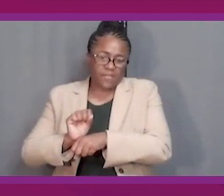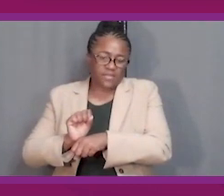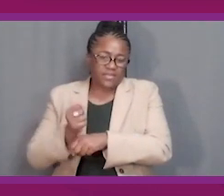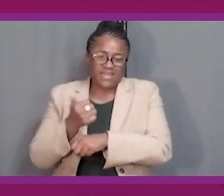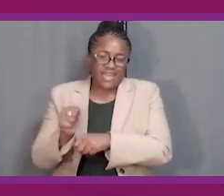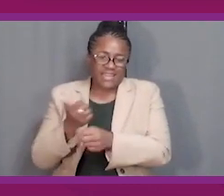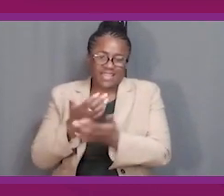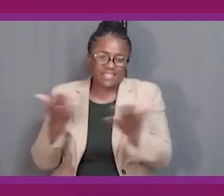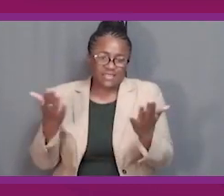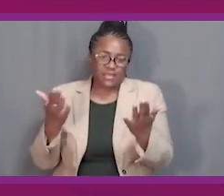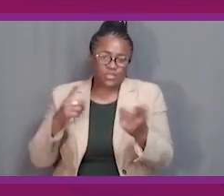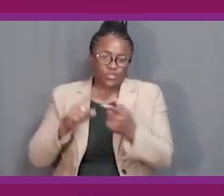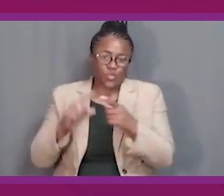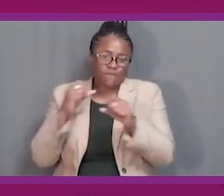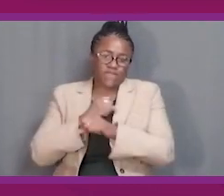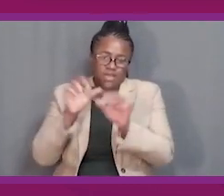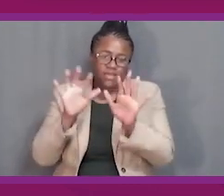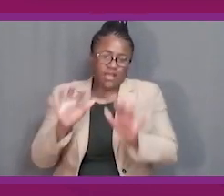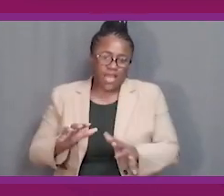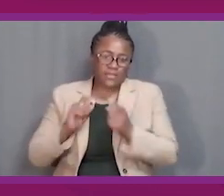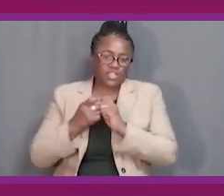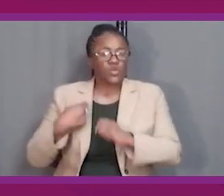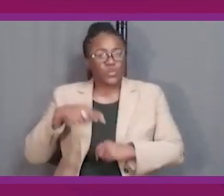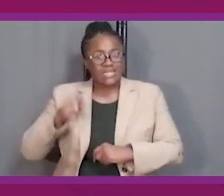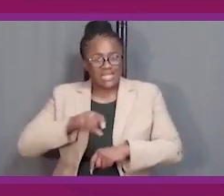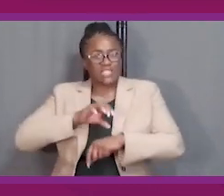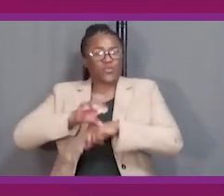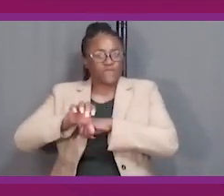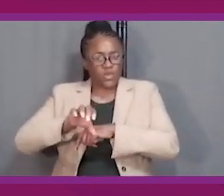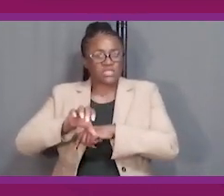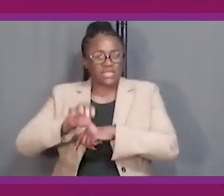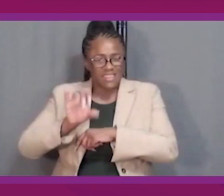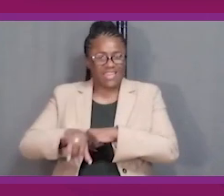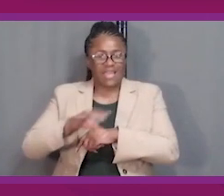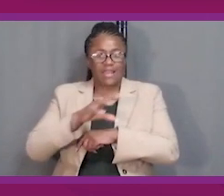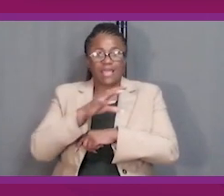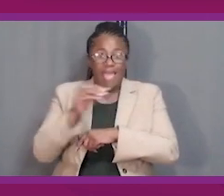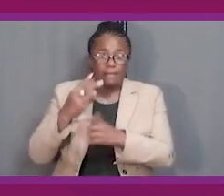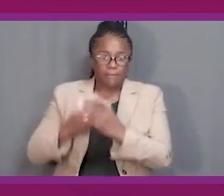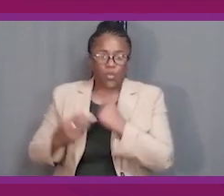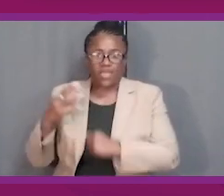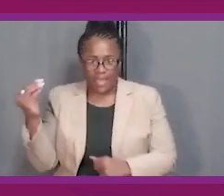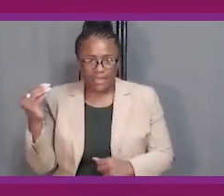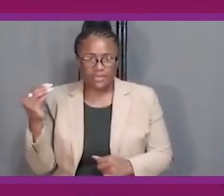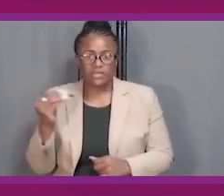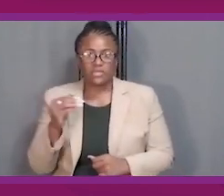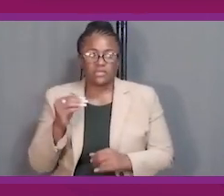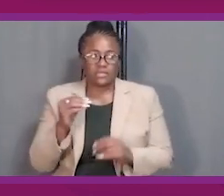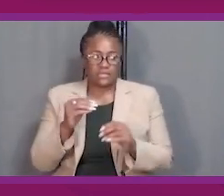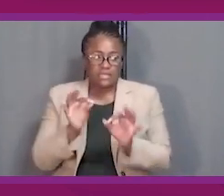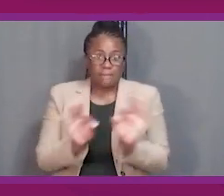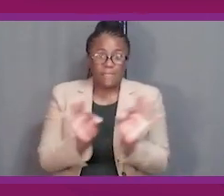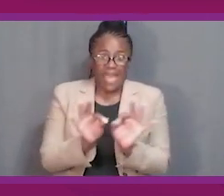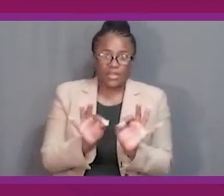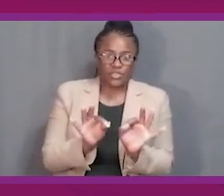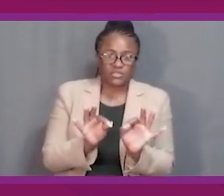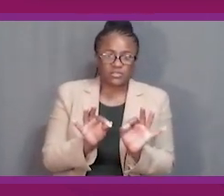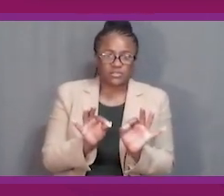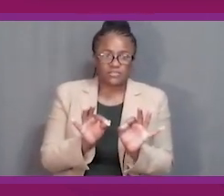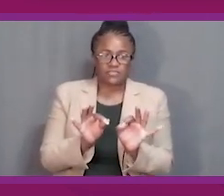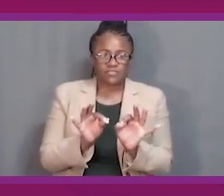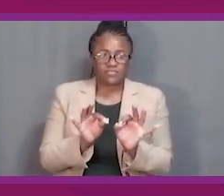both and, it matters though. And it also is such a huge symbol in and of itself when we don't sign on